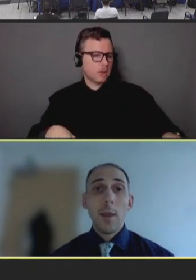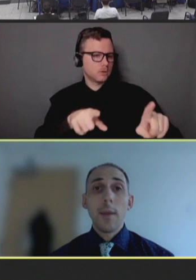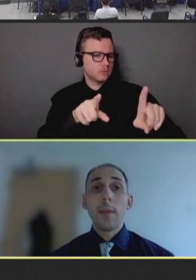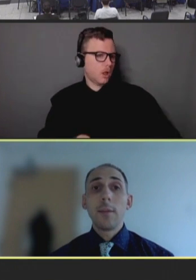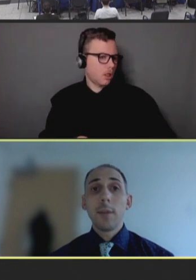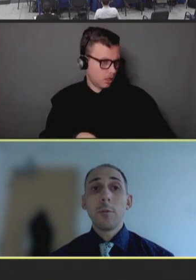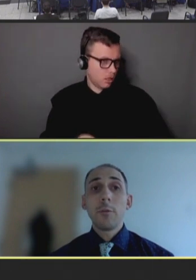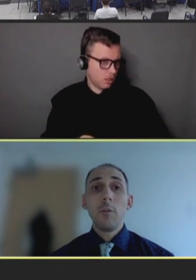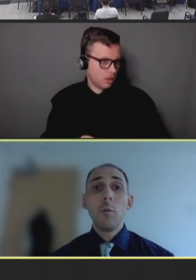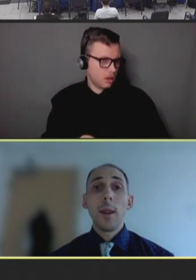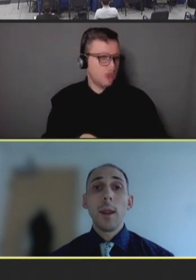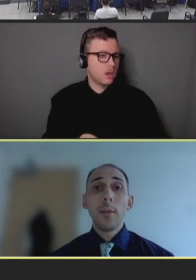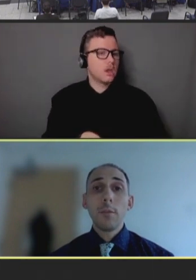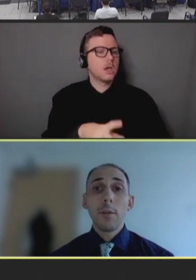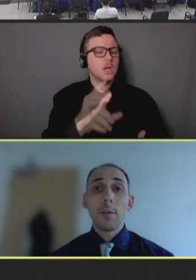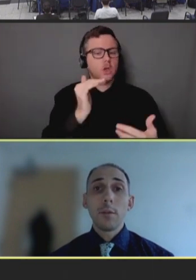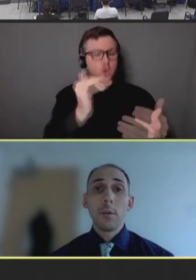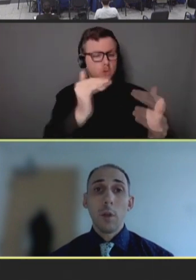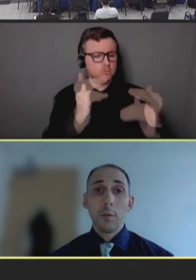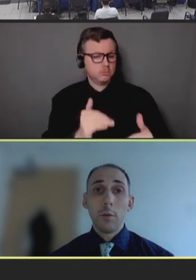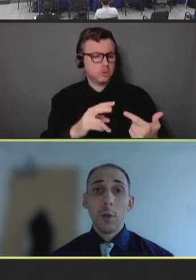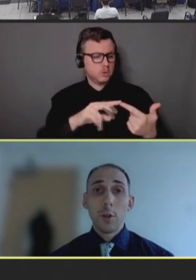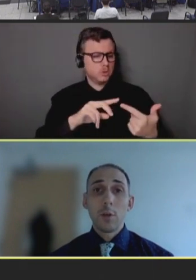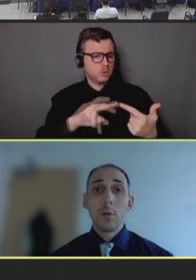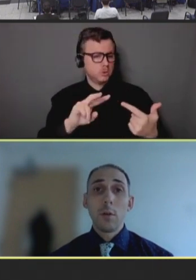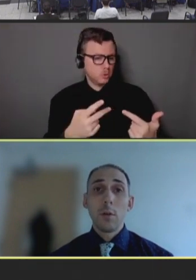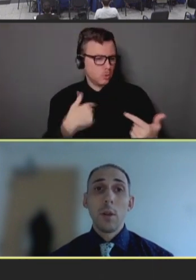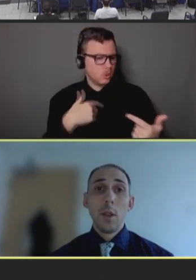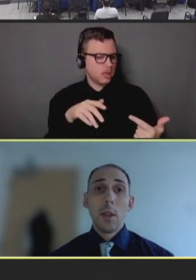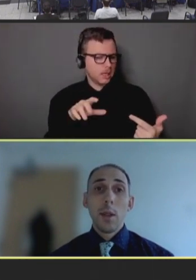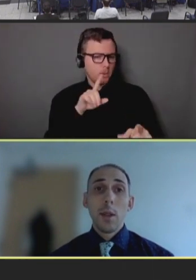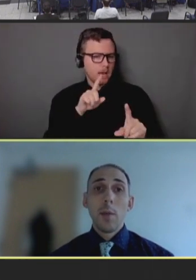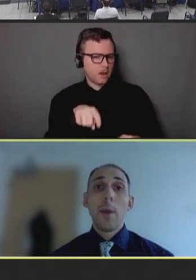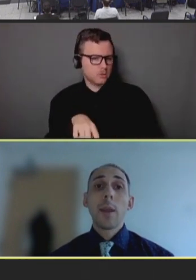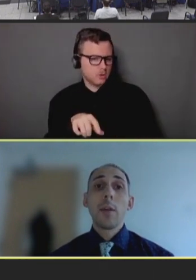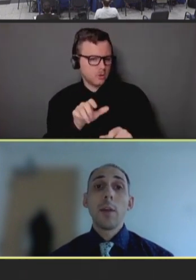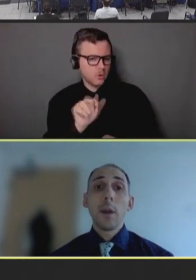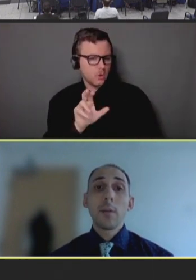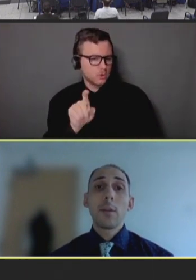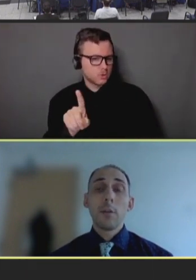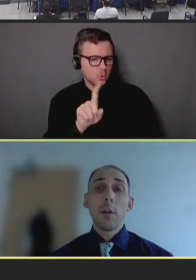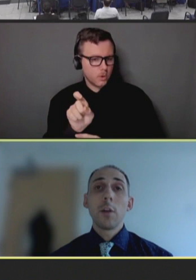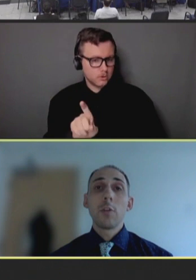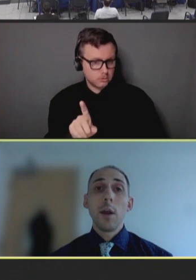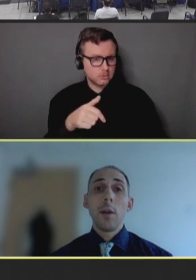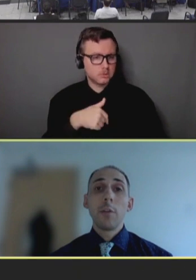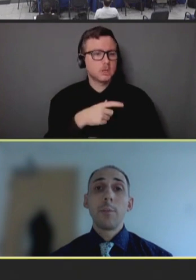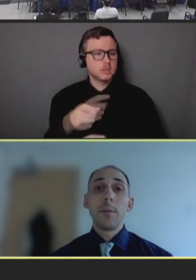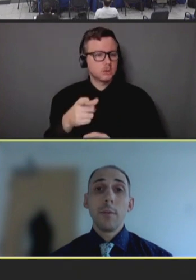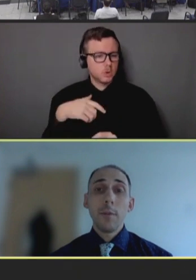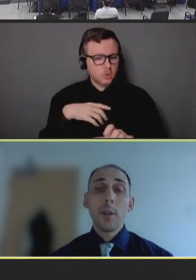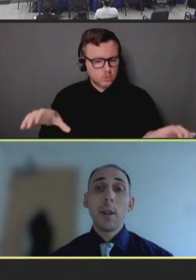And then in step two, we answer this question by conducting the target trials, specifically